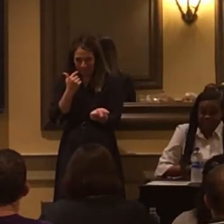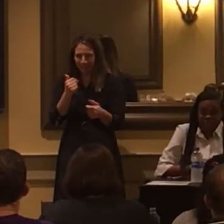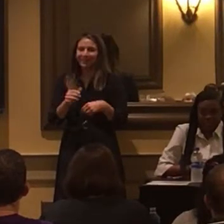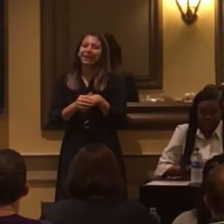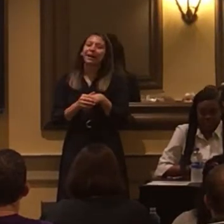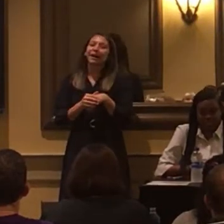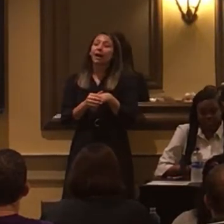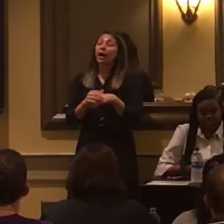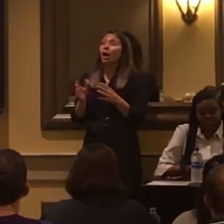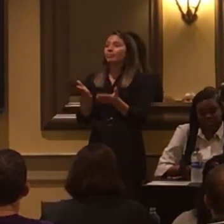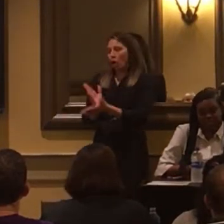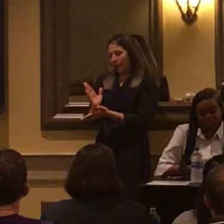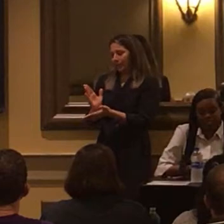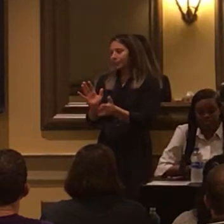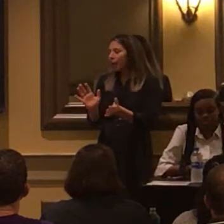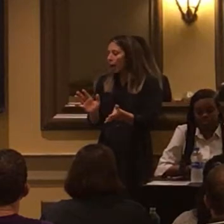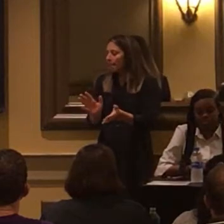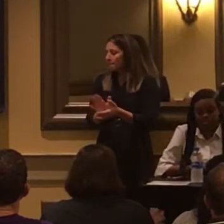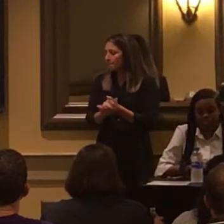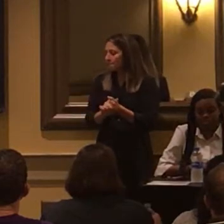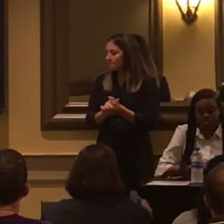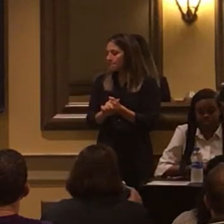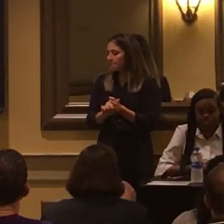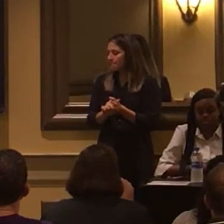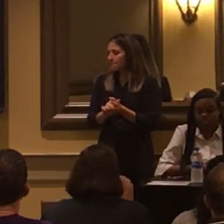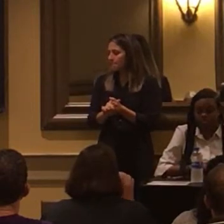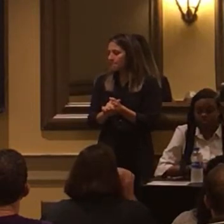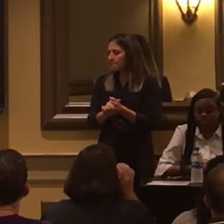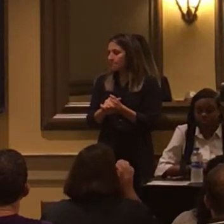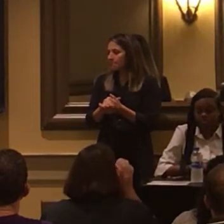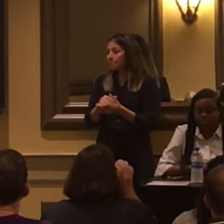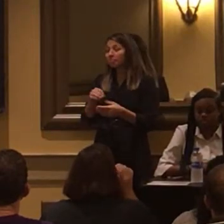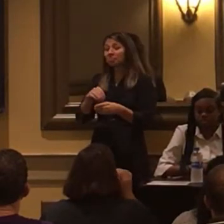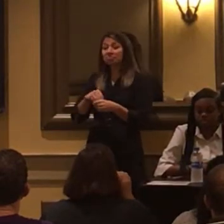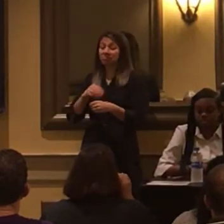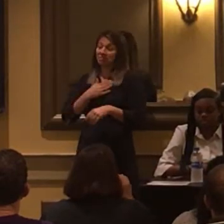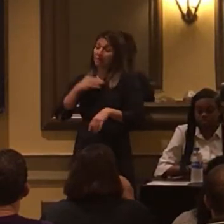Alright. In my own experience,